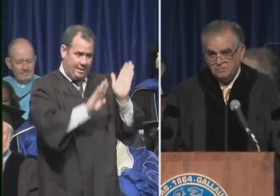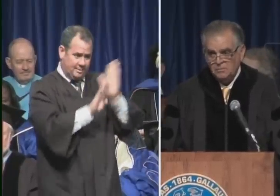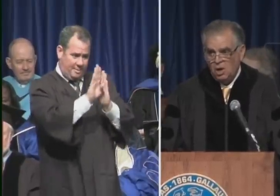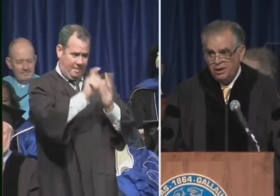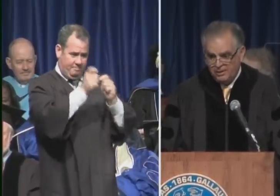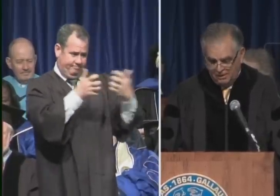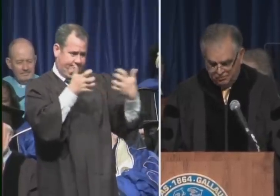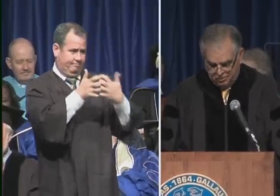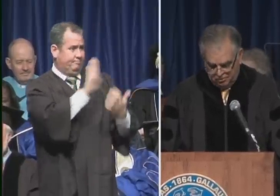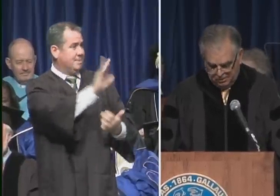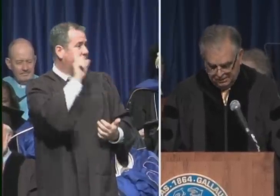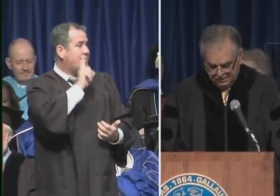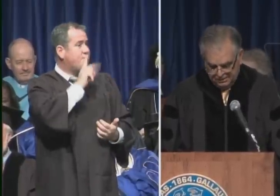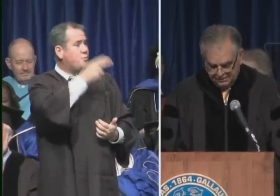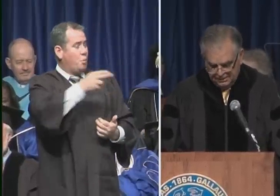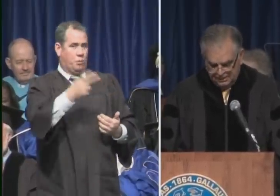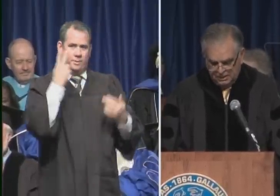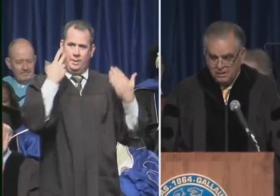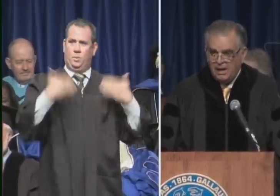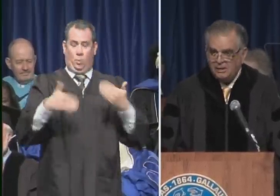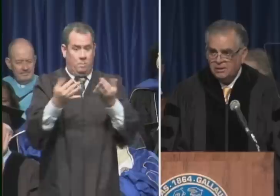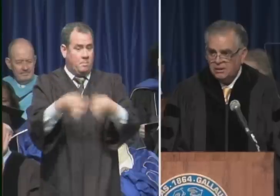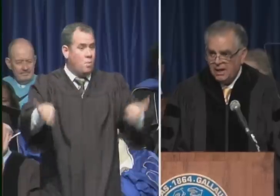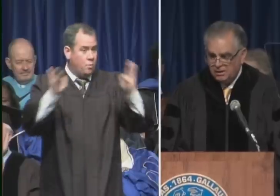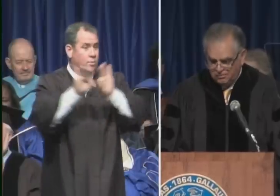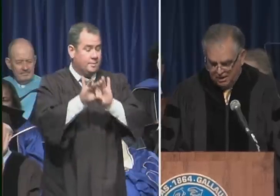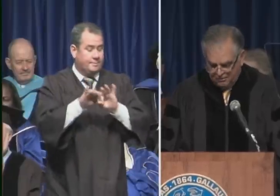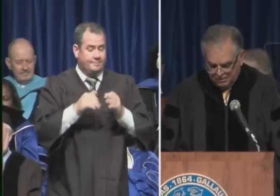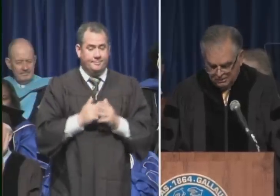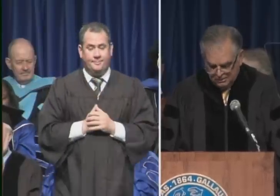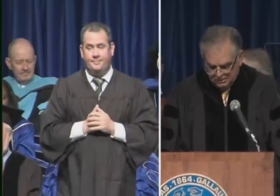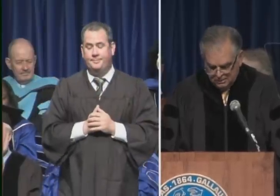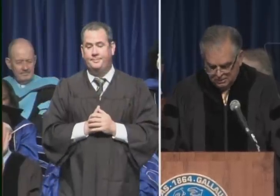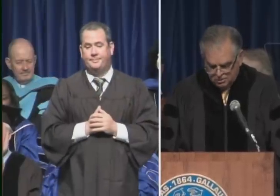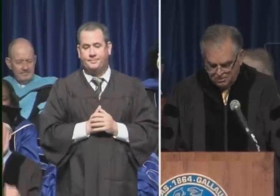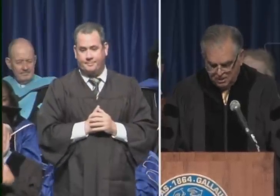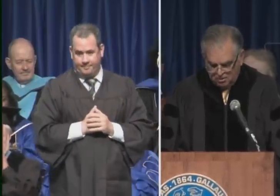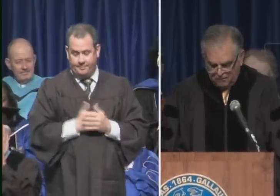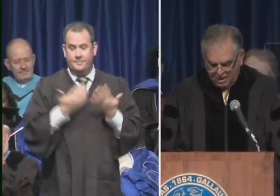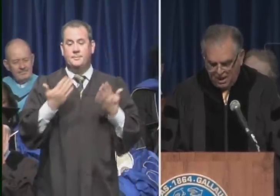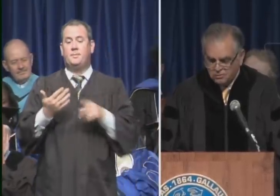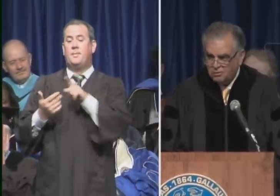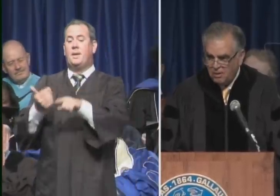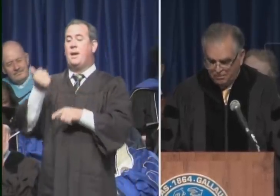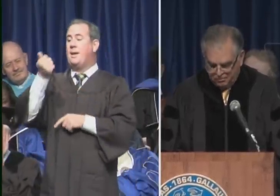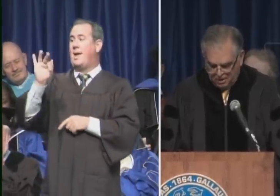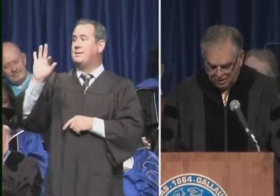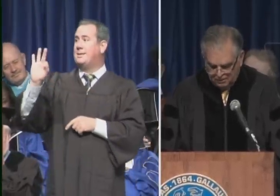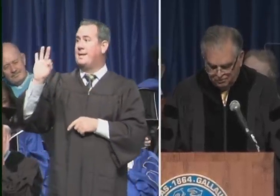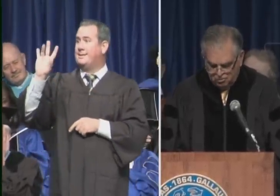could have on a deaf student. And in 1997, the Speaker of the House of Representatives